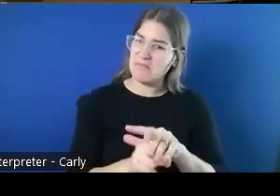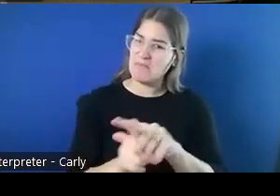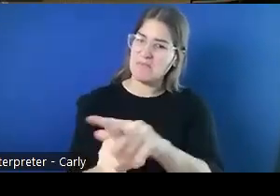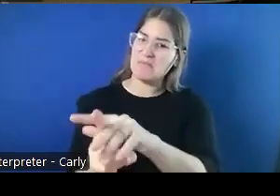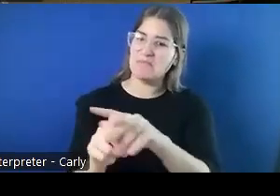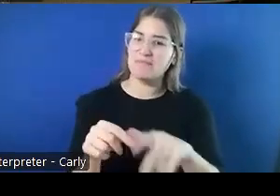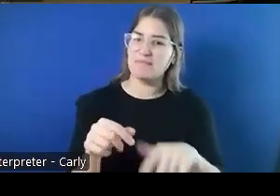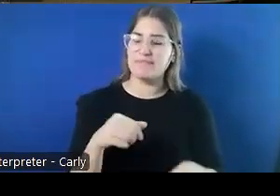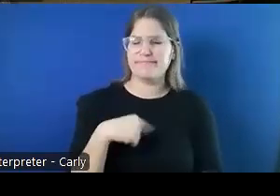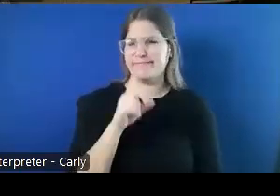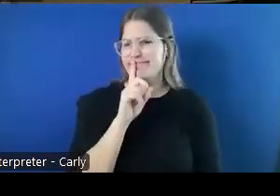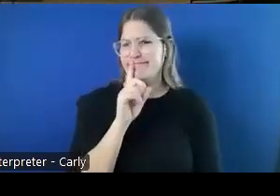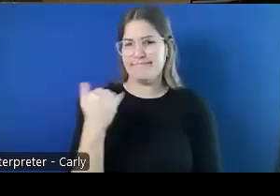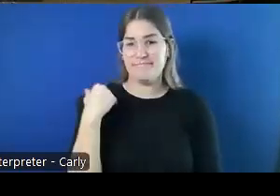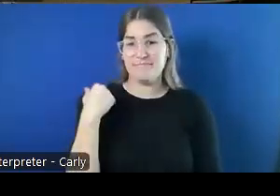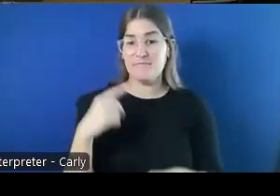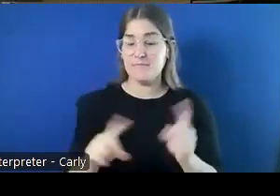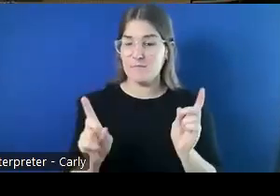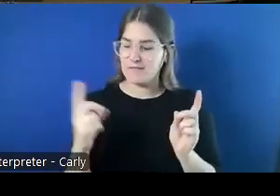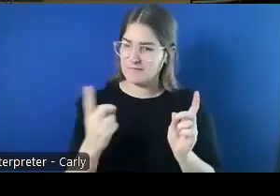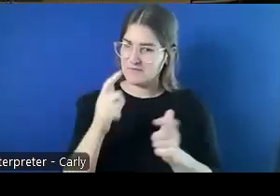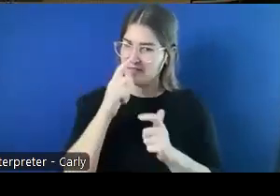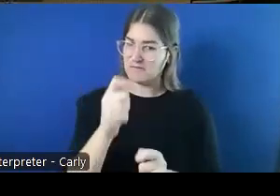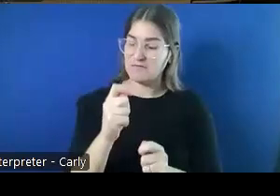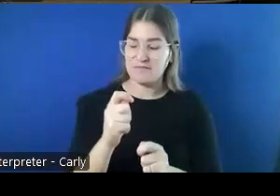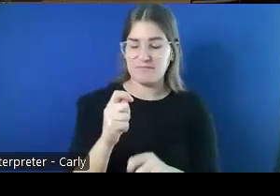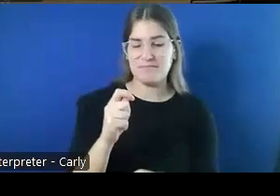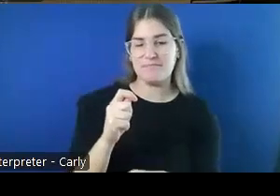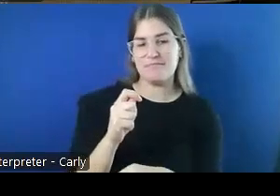mention this earlier but something interesting from the intervention is um I think patients were